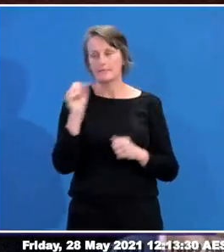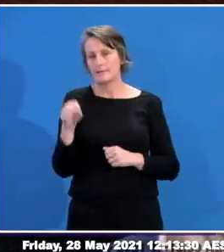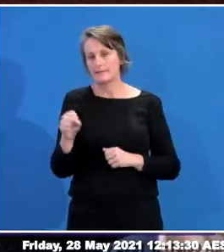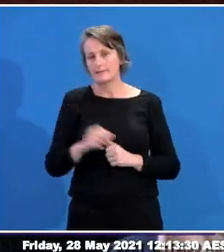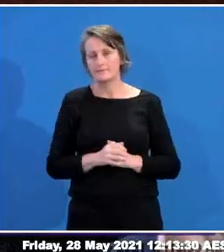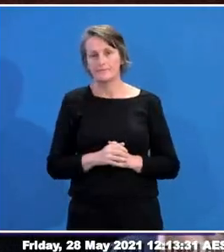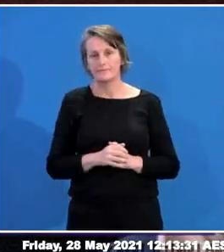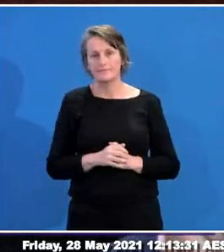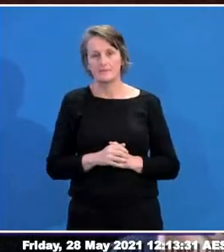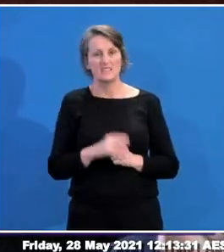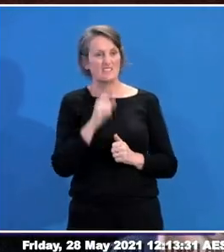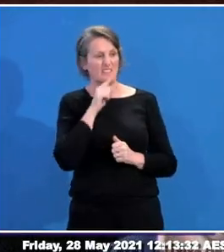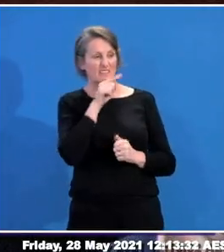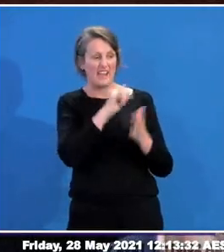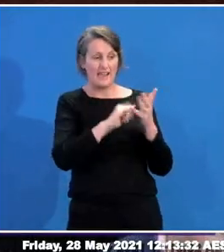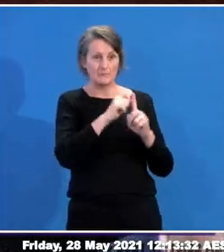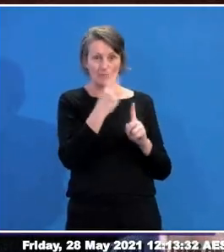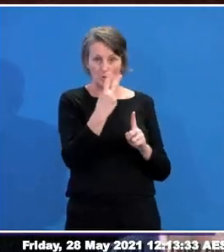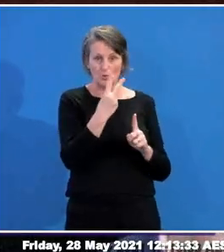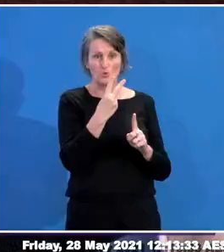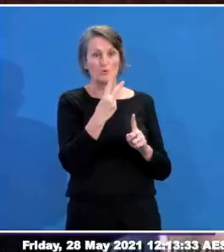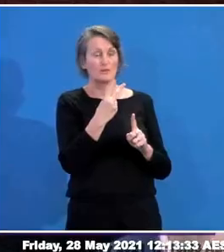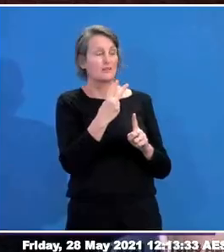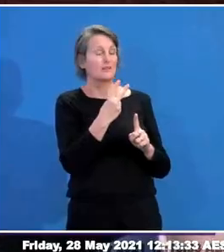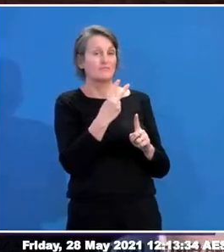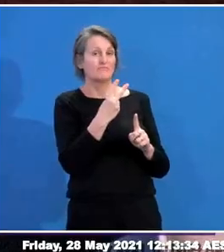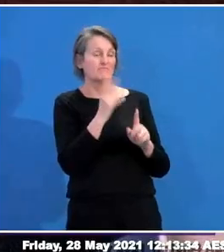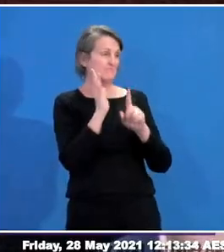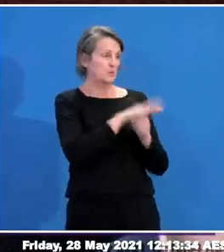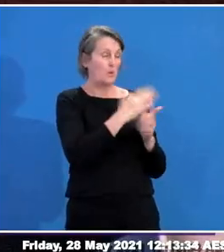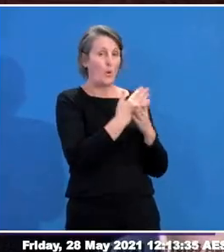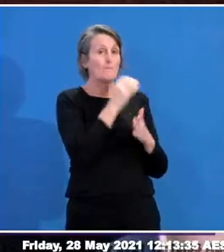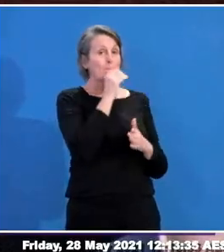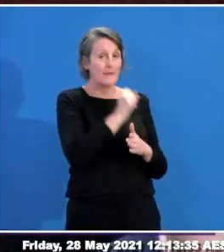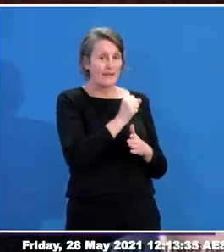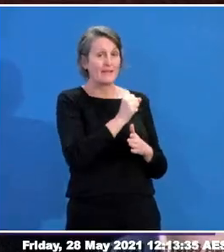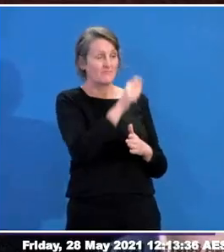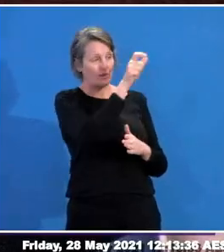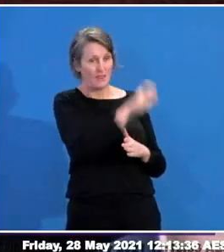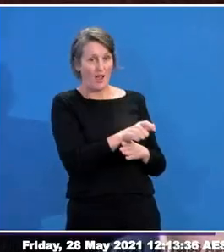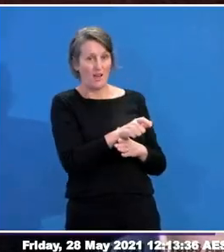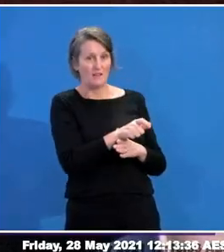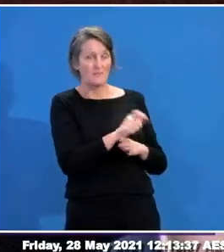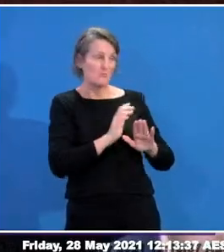Pulling, pushing, kicking or manhandling one male client. Yes. And Carl's initials in brackets.